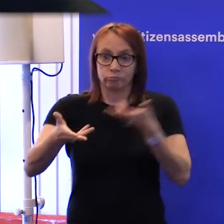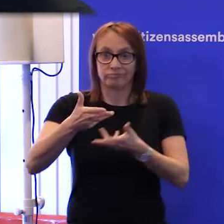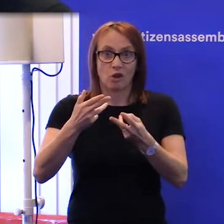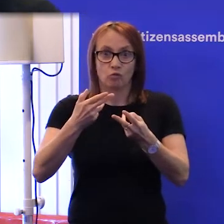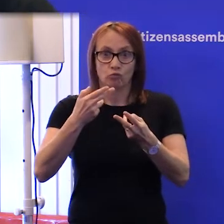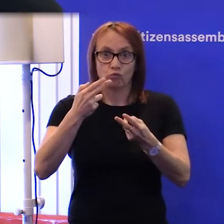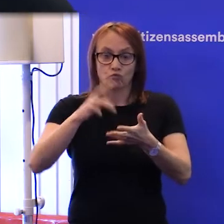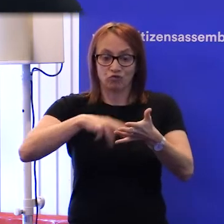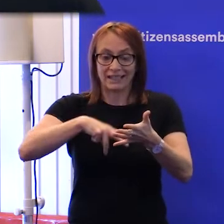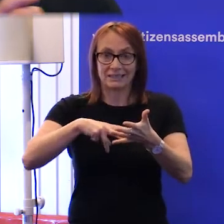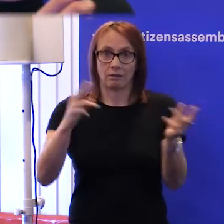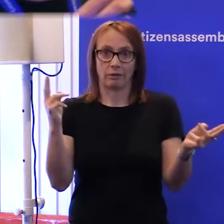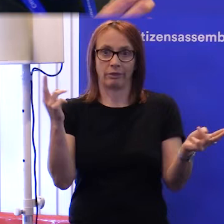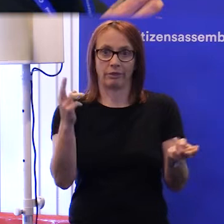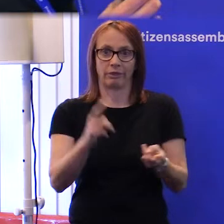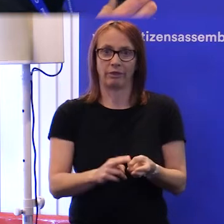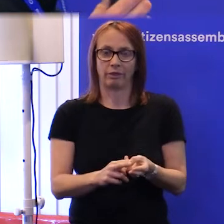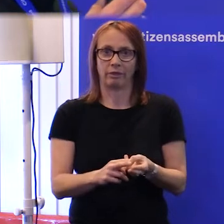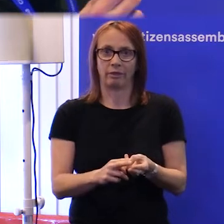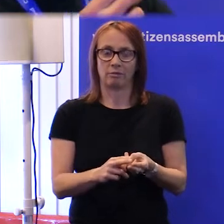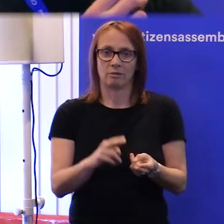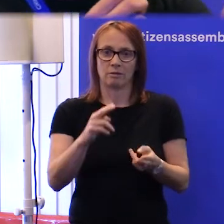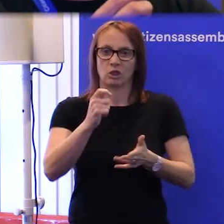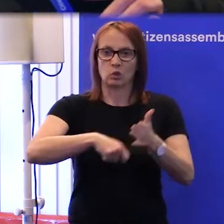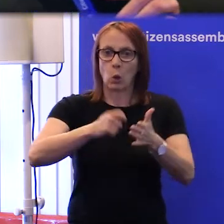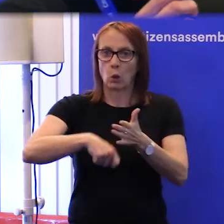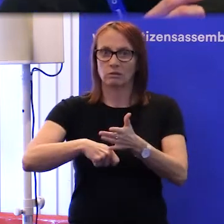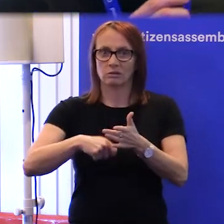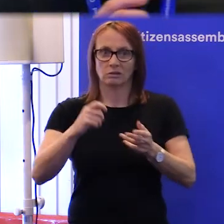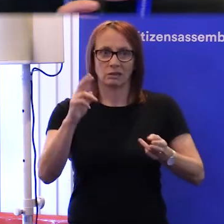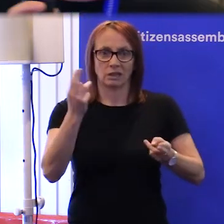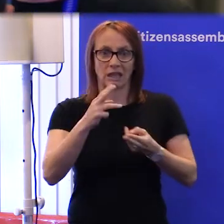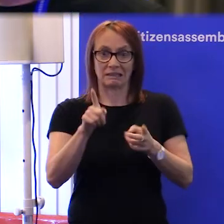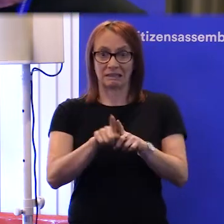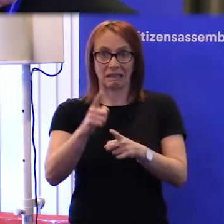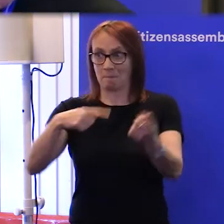millions of last paper sold as this room demonstrates